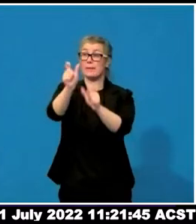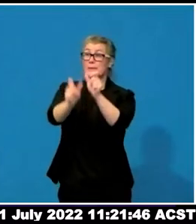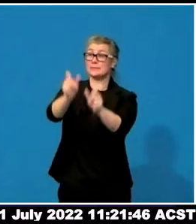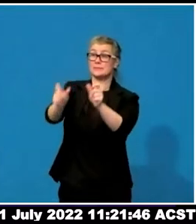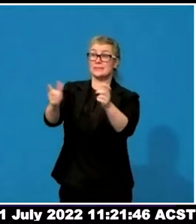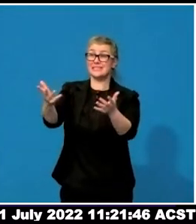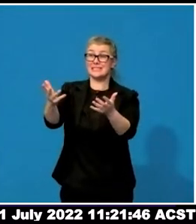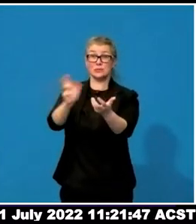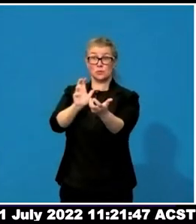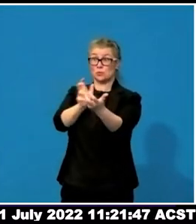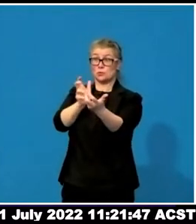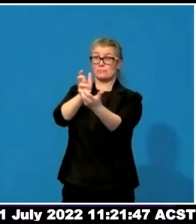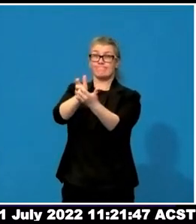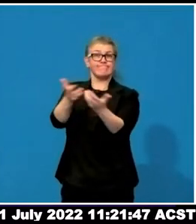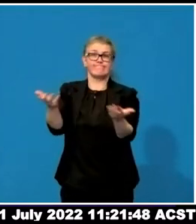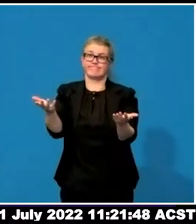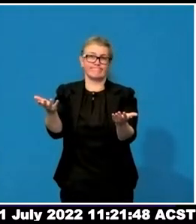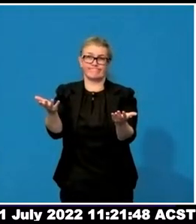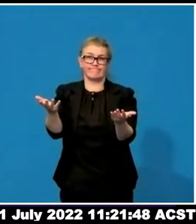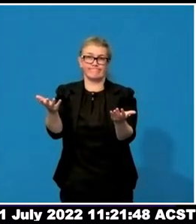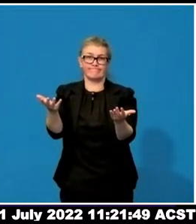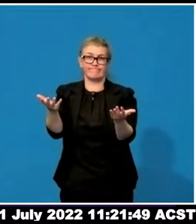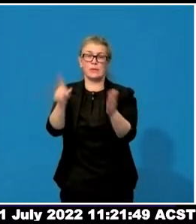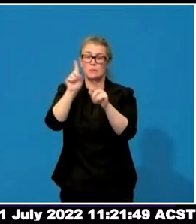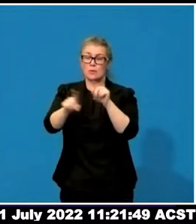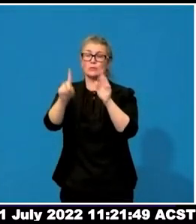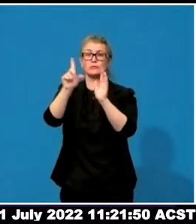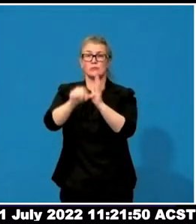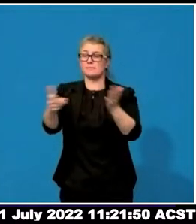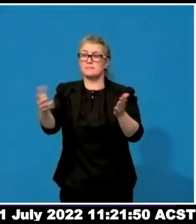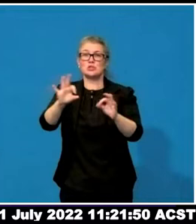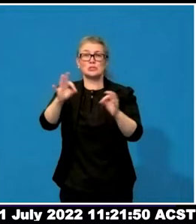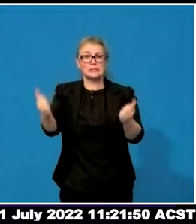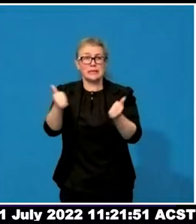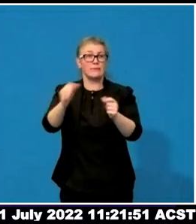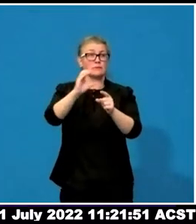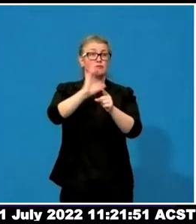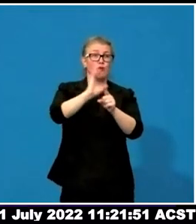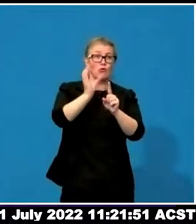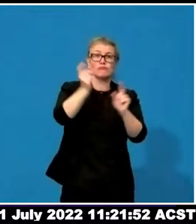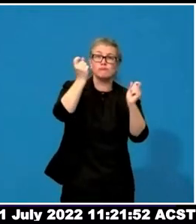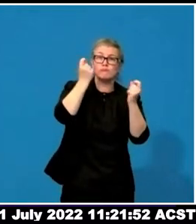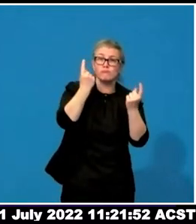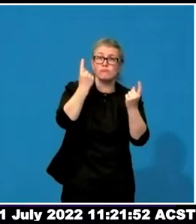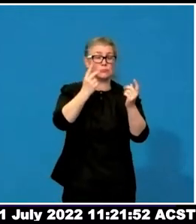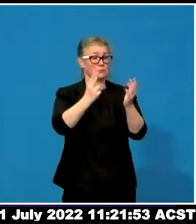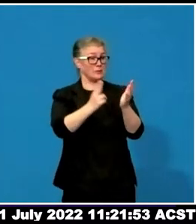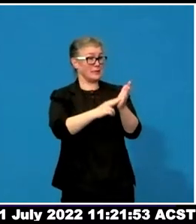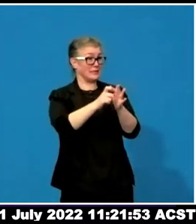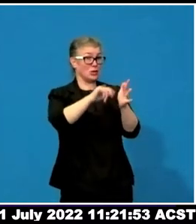in many instances because of inadequate cultural competence of NDIA staff and of